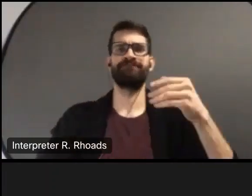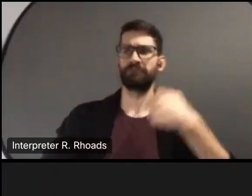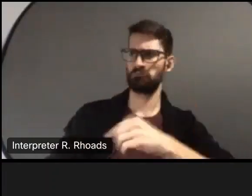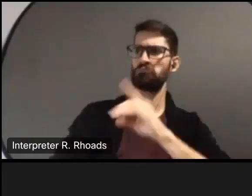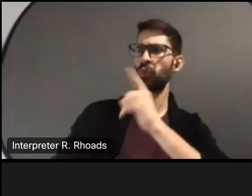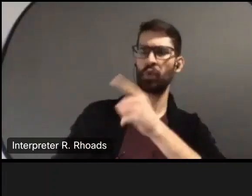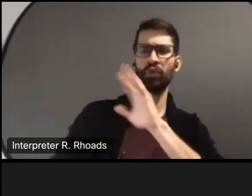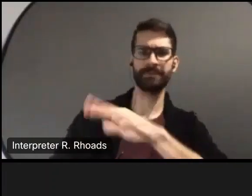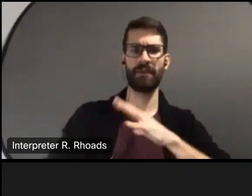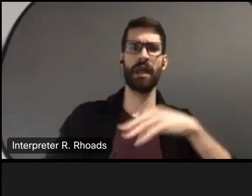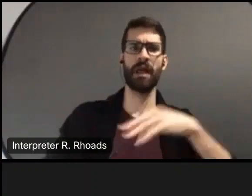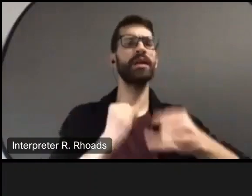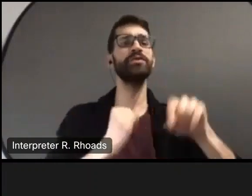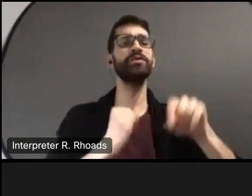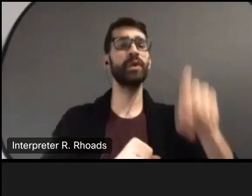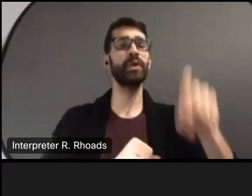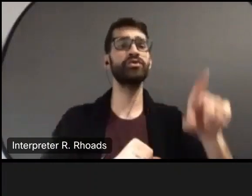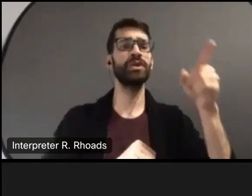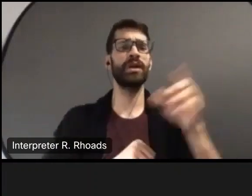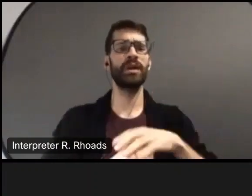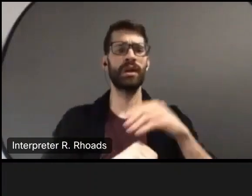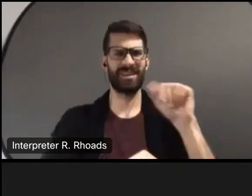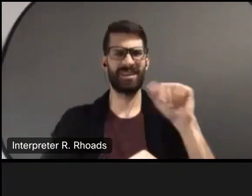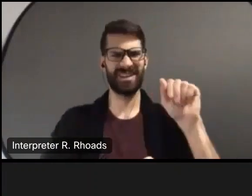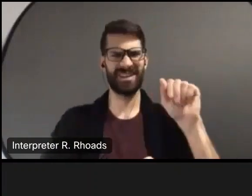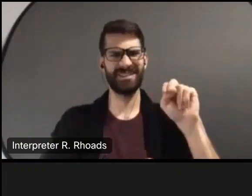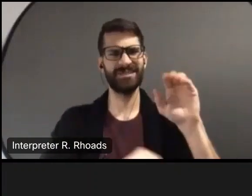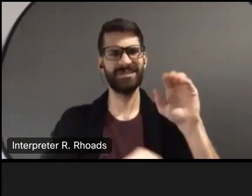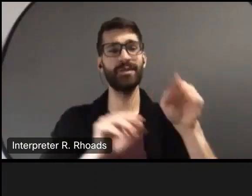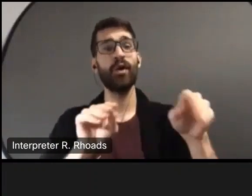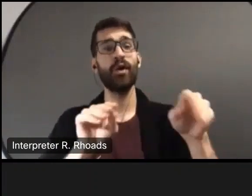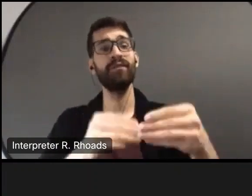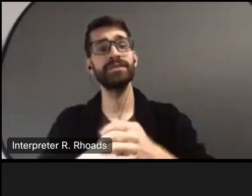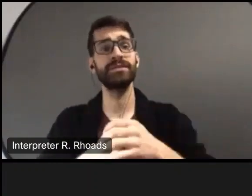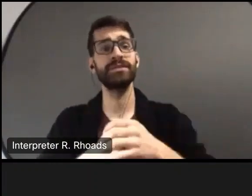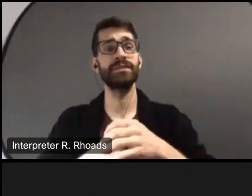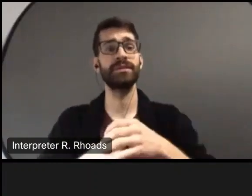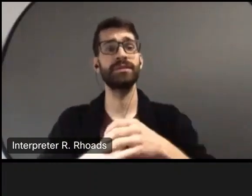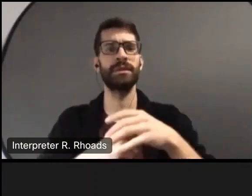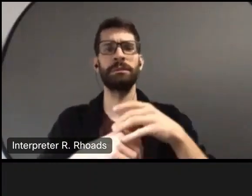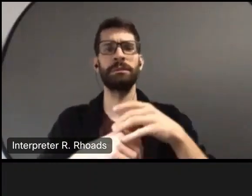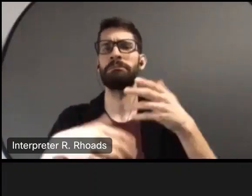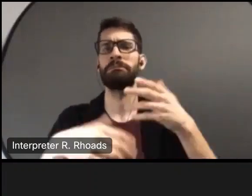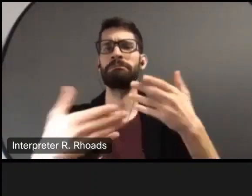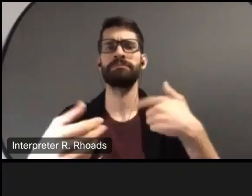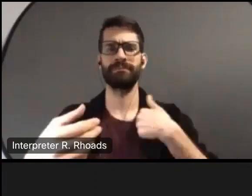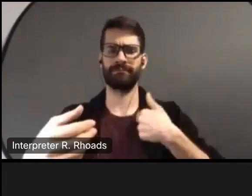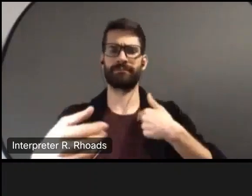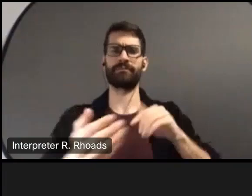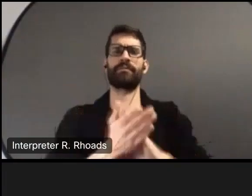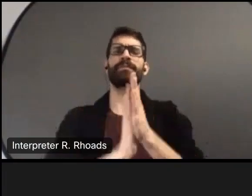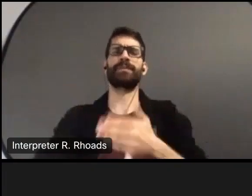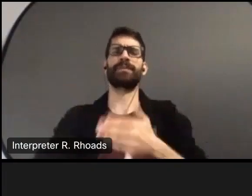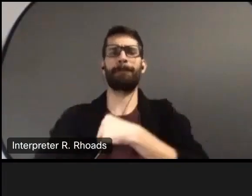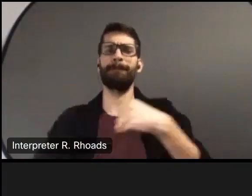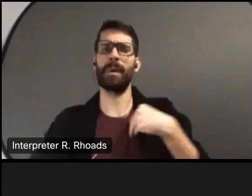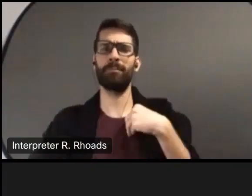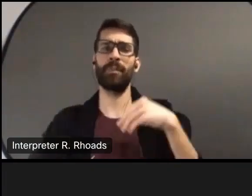about establishing an ANC office and, you know, since I became a member of 4C six years ago,